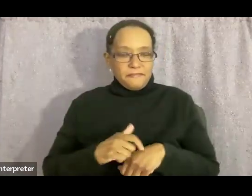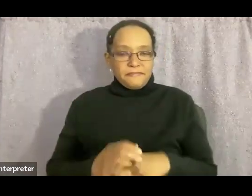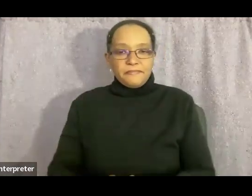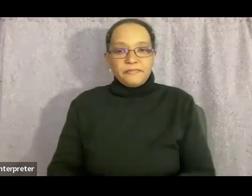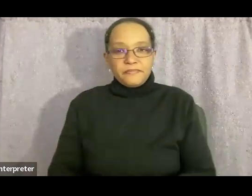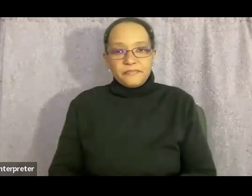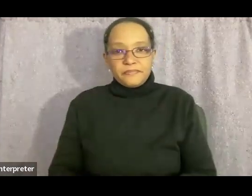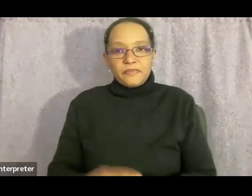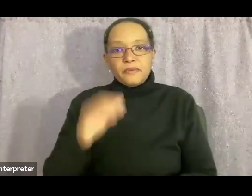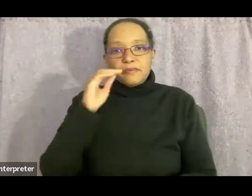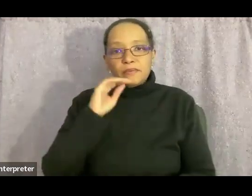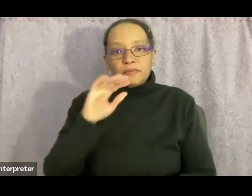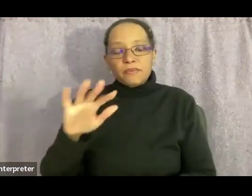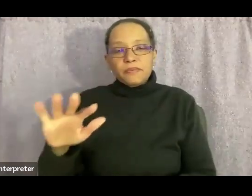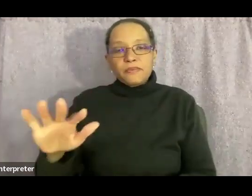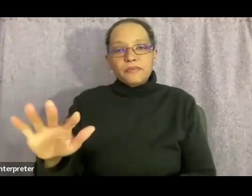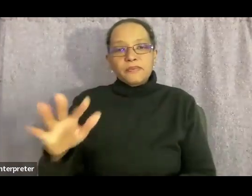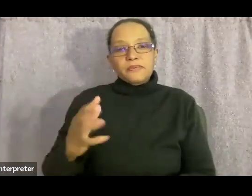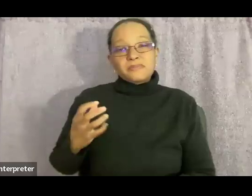Breathing out, squeeze.